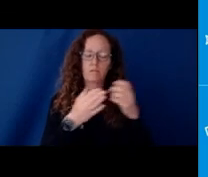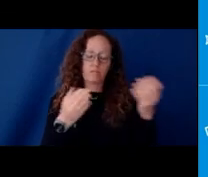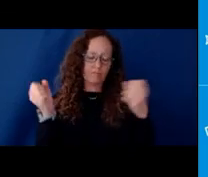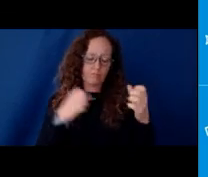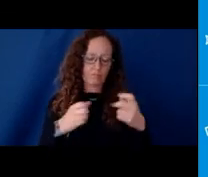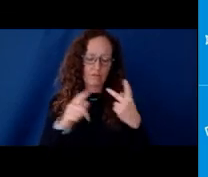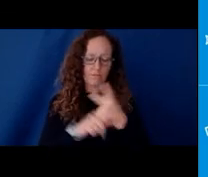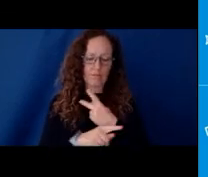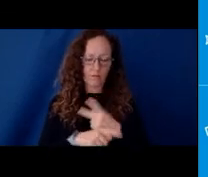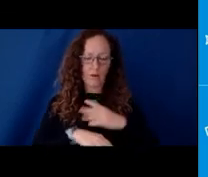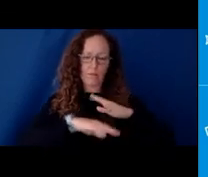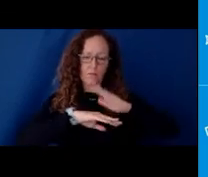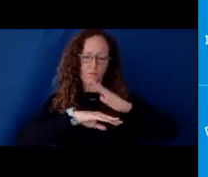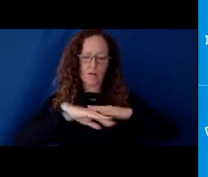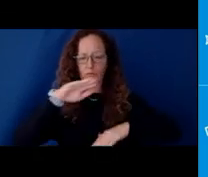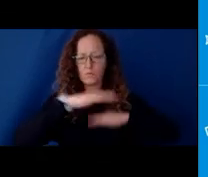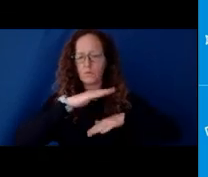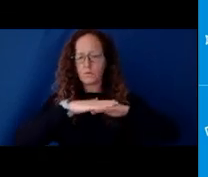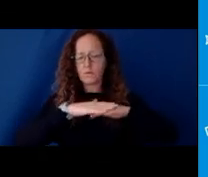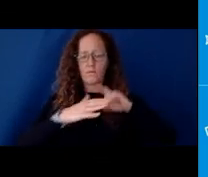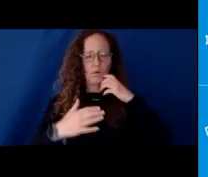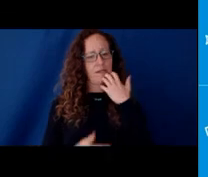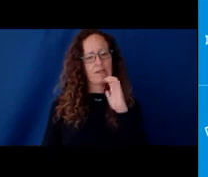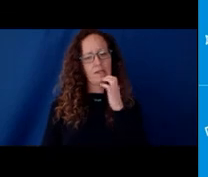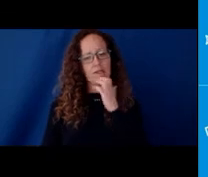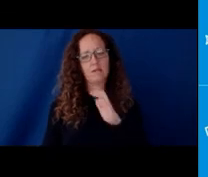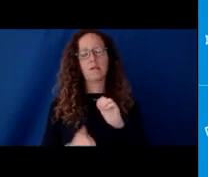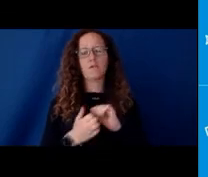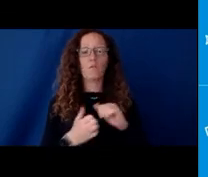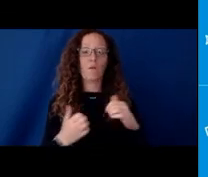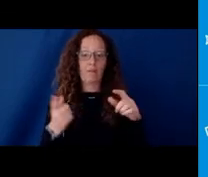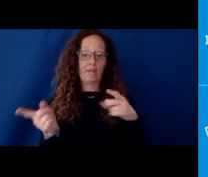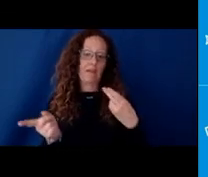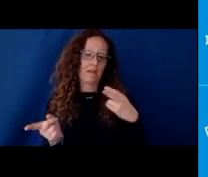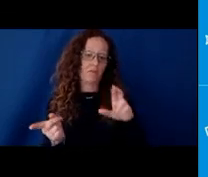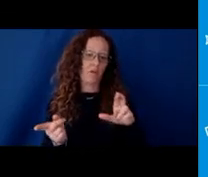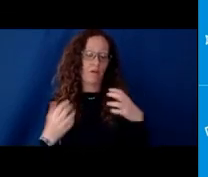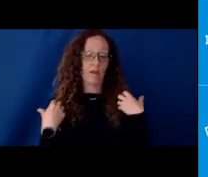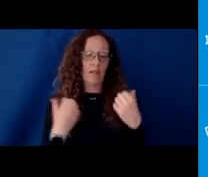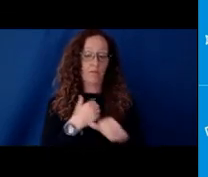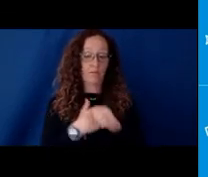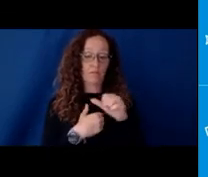we focused on ways to bring in health data, especially CDC based data assets,